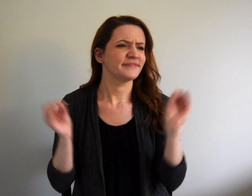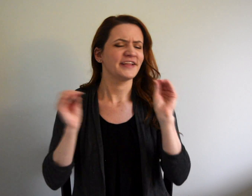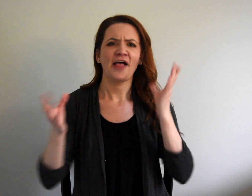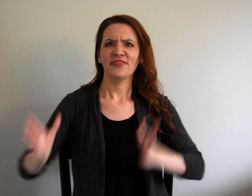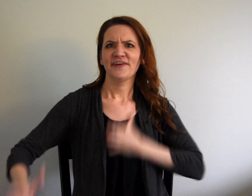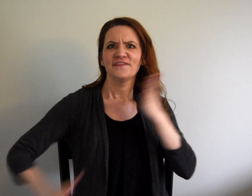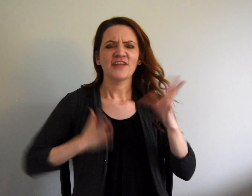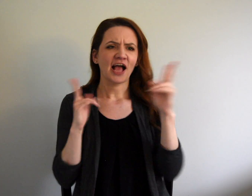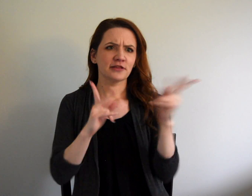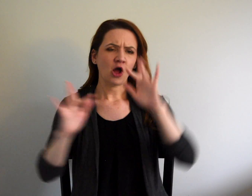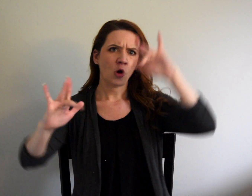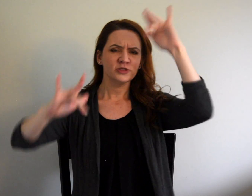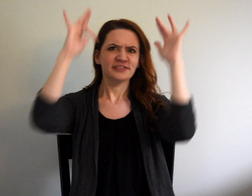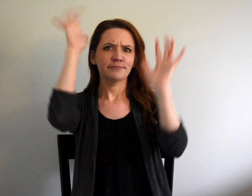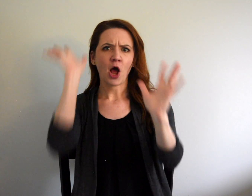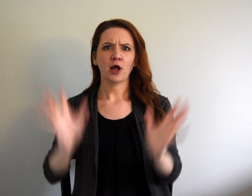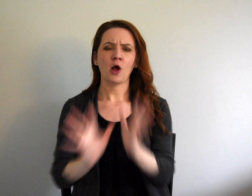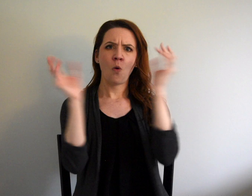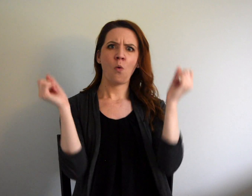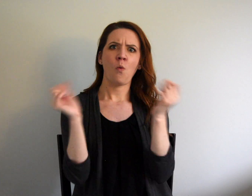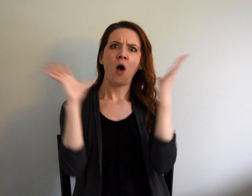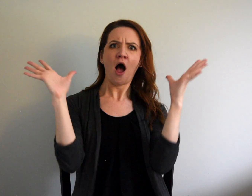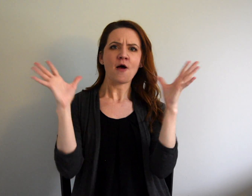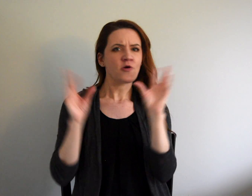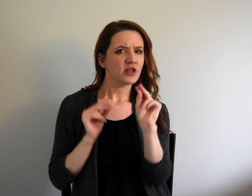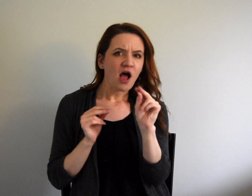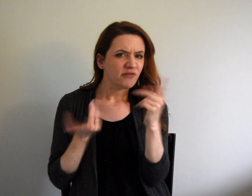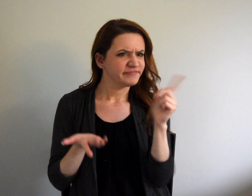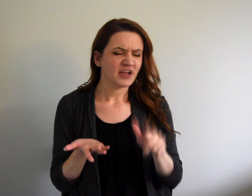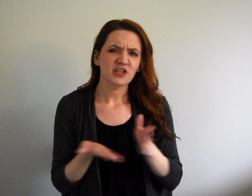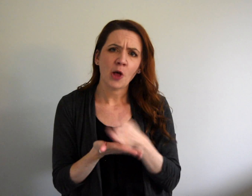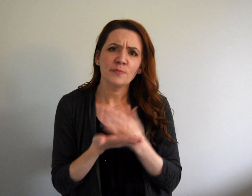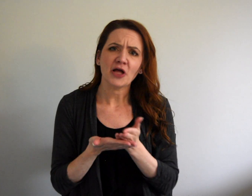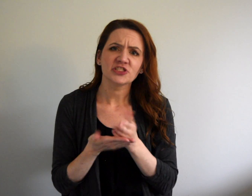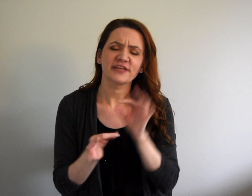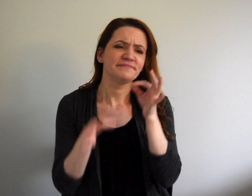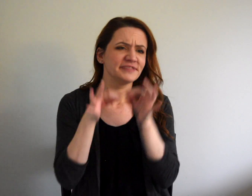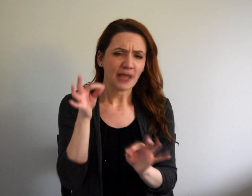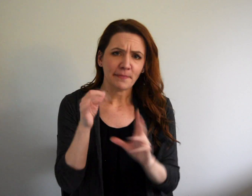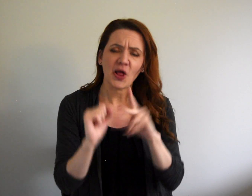not fancy or sparkling, but on budget simple and to the point. It gets the